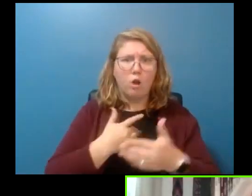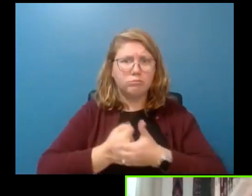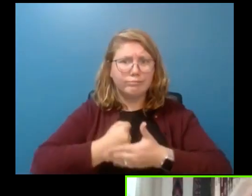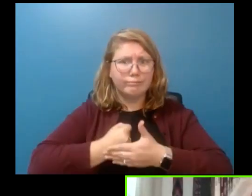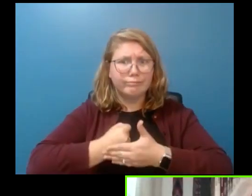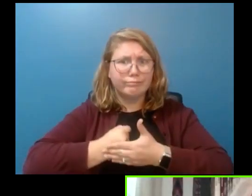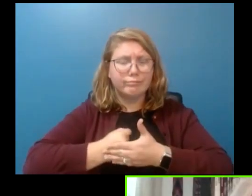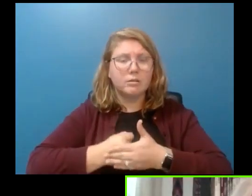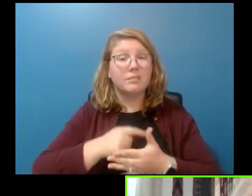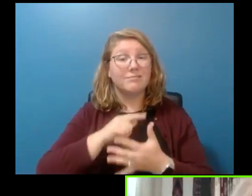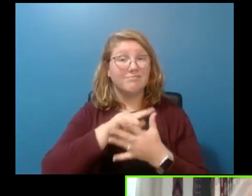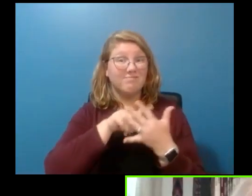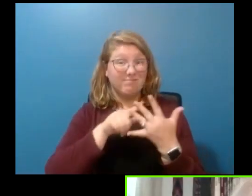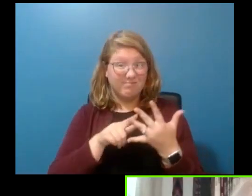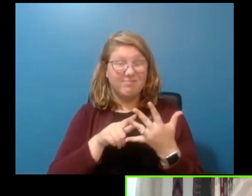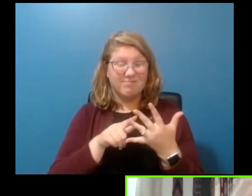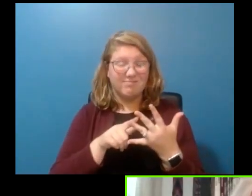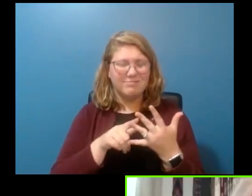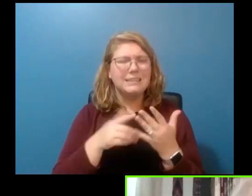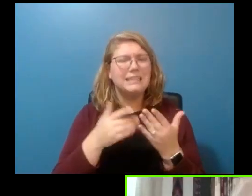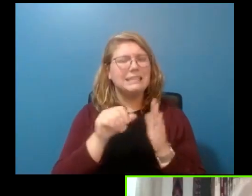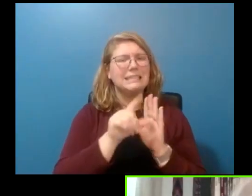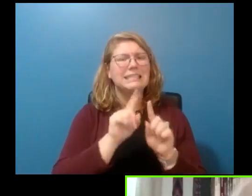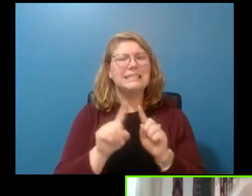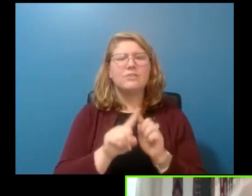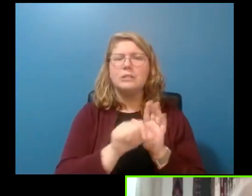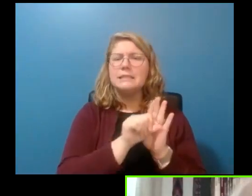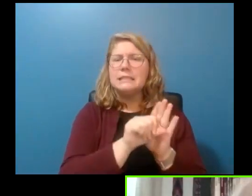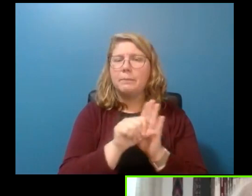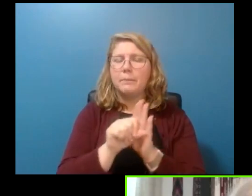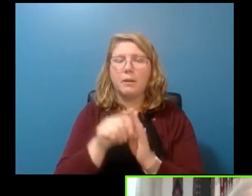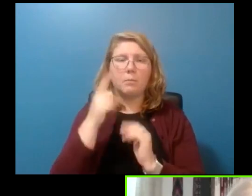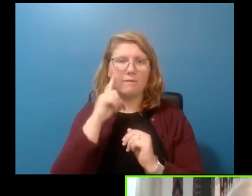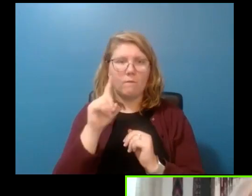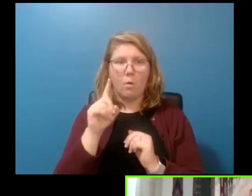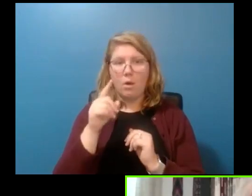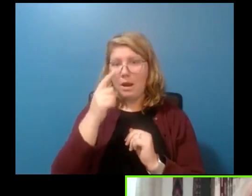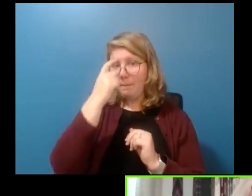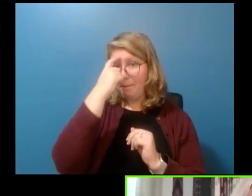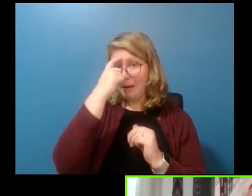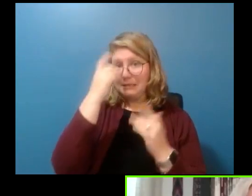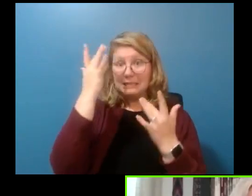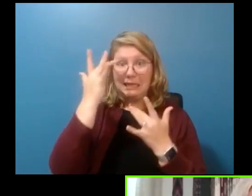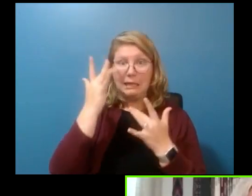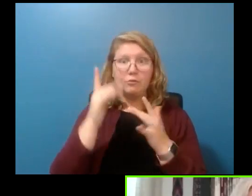they don't sleep well or medications make it hard for people to get up. And changes in